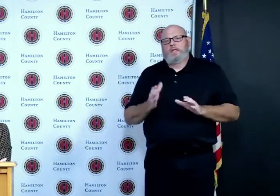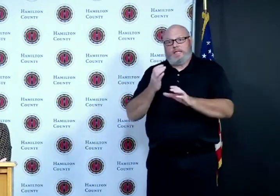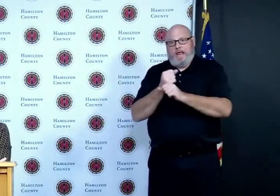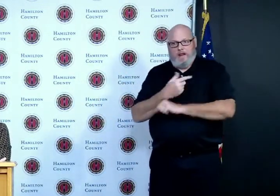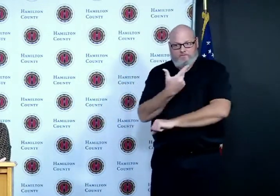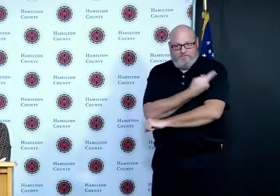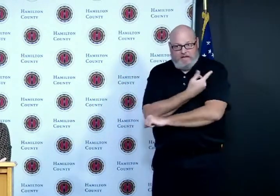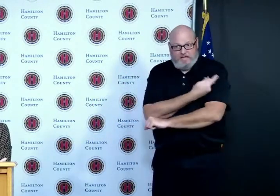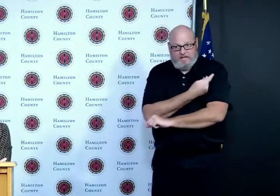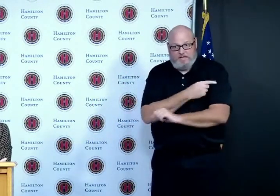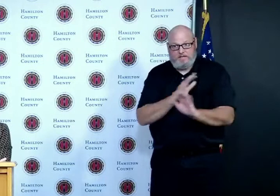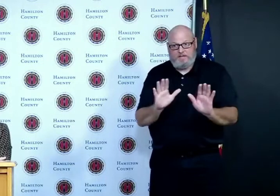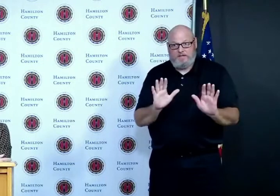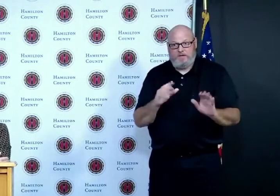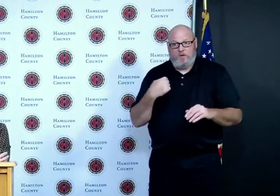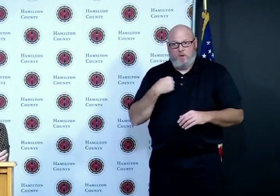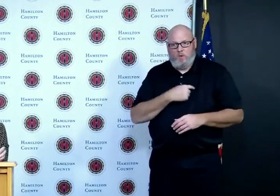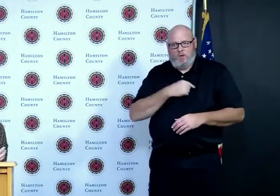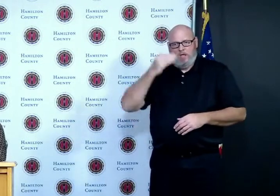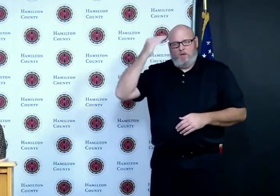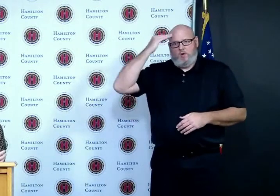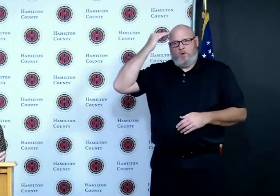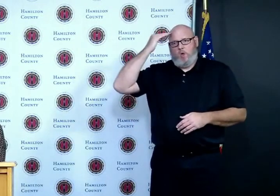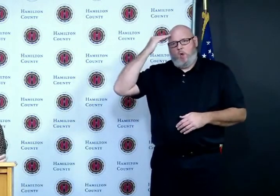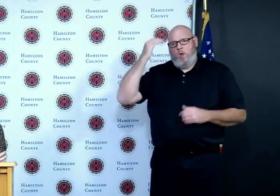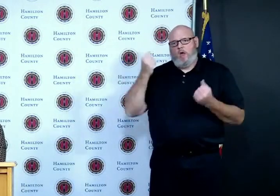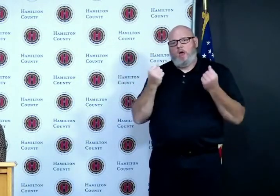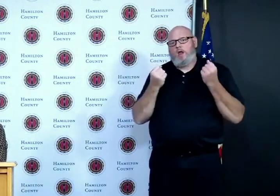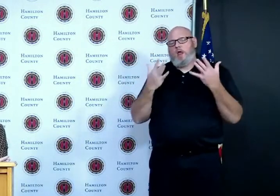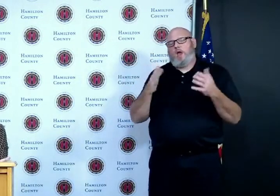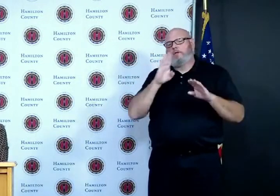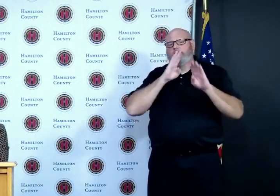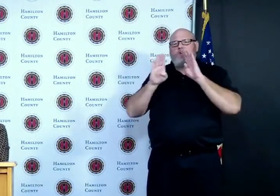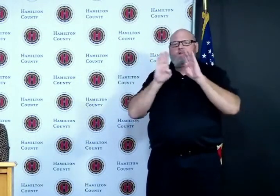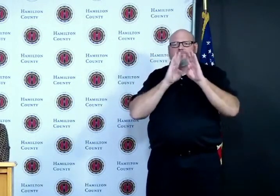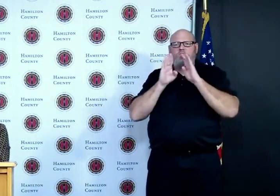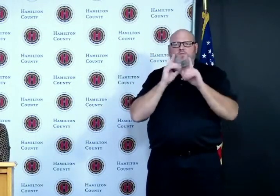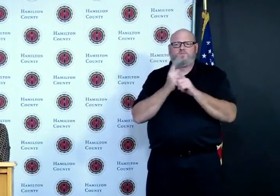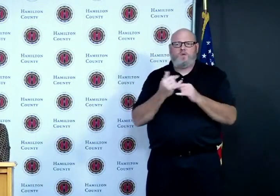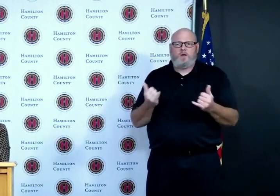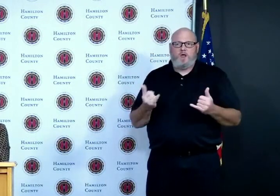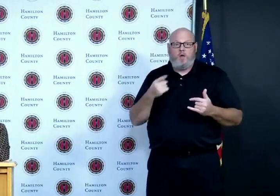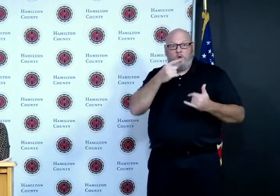frustration in the community as people continue to try to call to get signed up for a vaccine